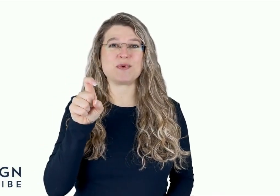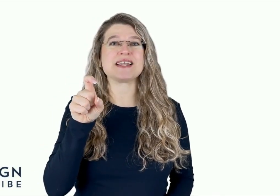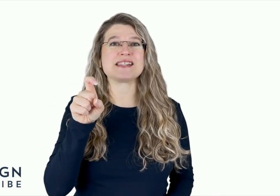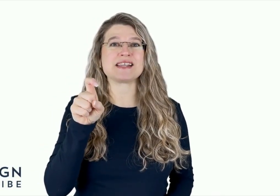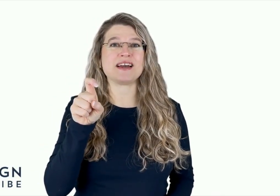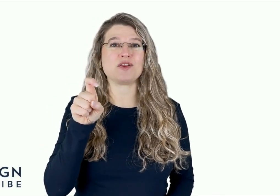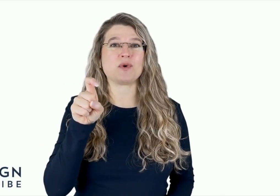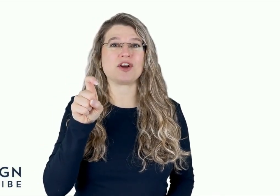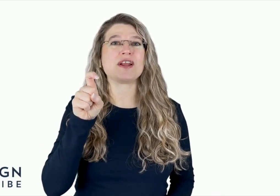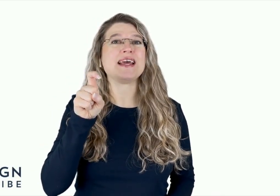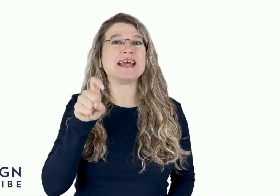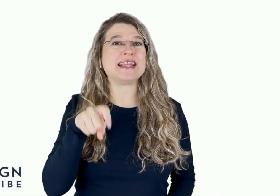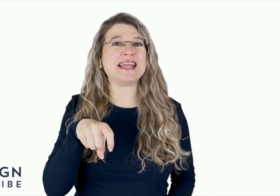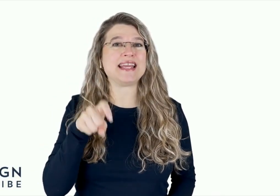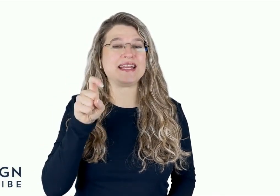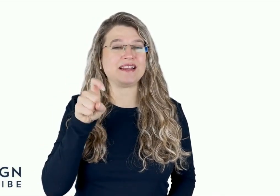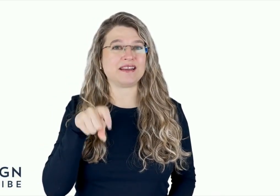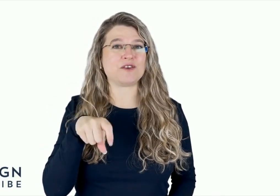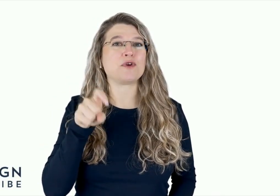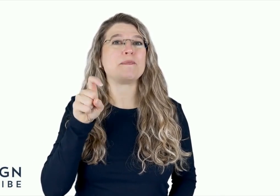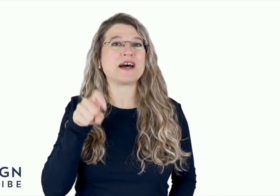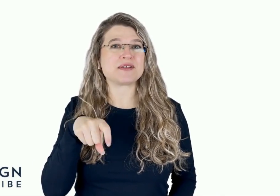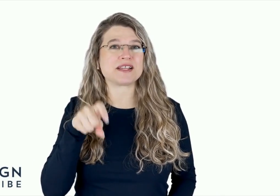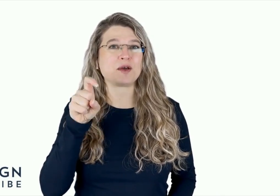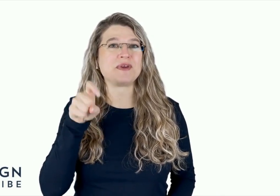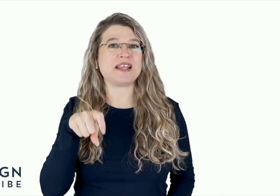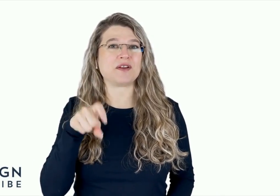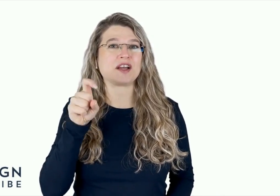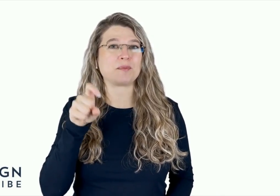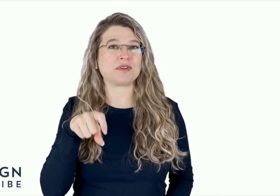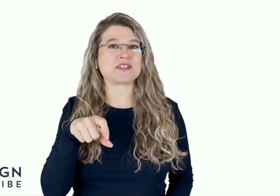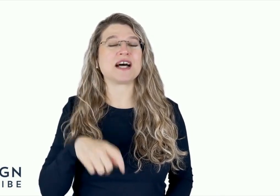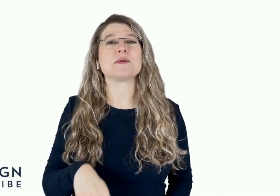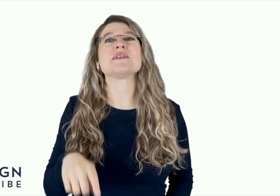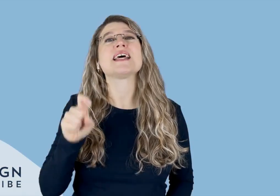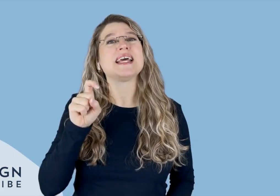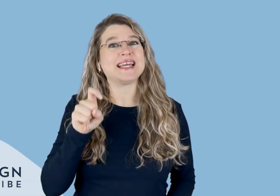we can sign the word need if we bounce it up and down a couple of times.